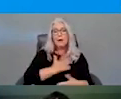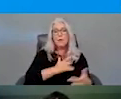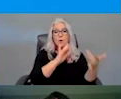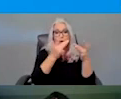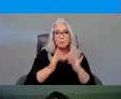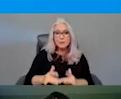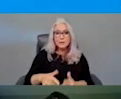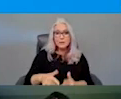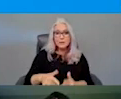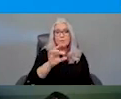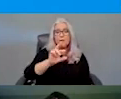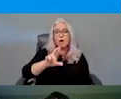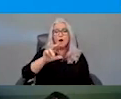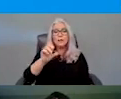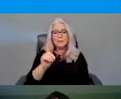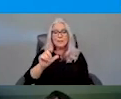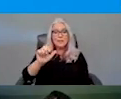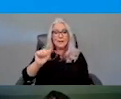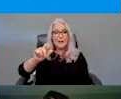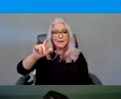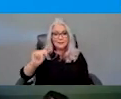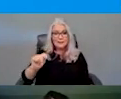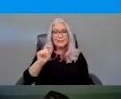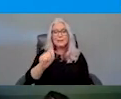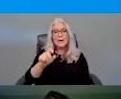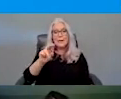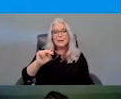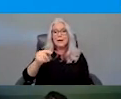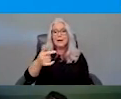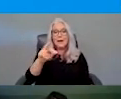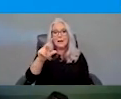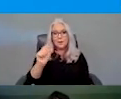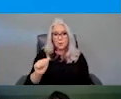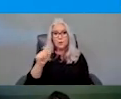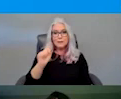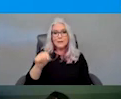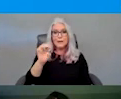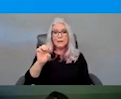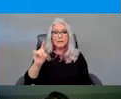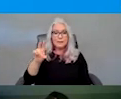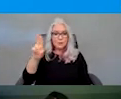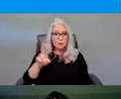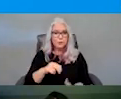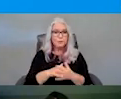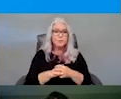FRDAT.Niagara.Edu. The slide, inclusion. First of all when we talk about